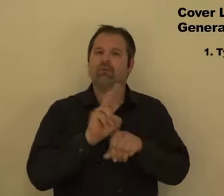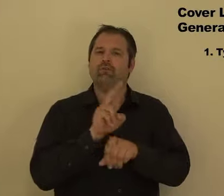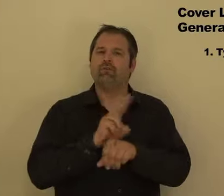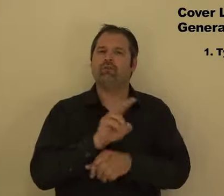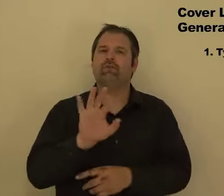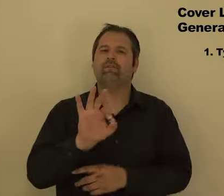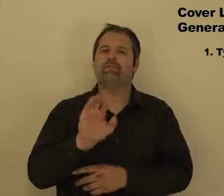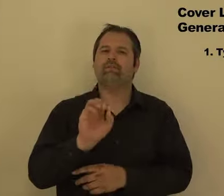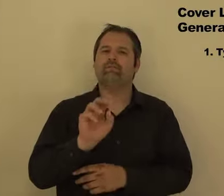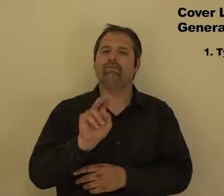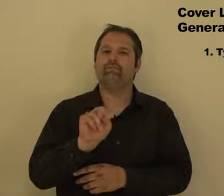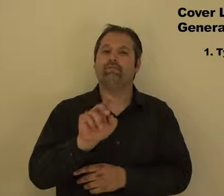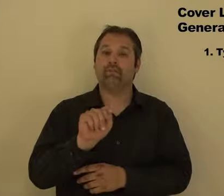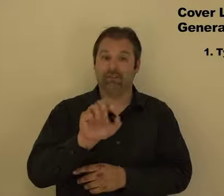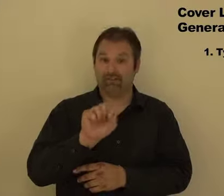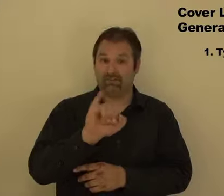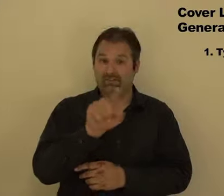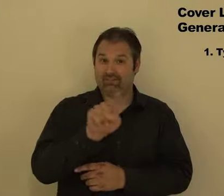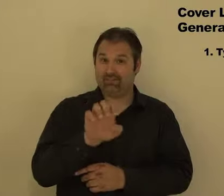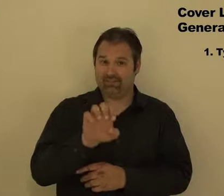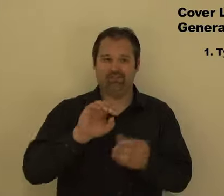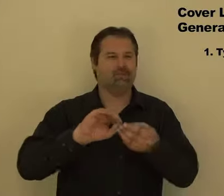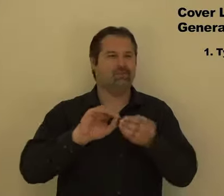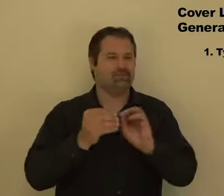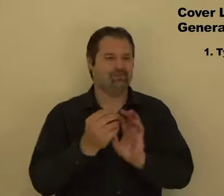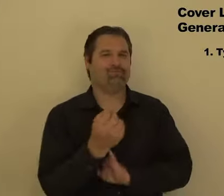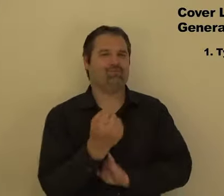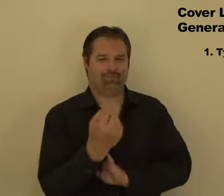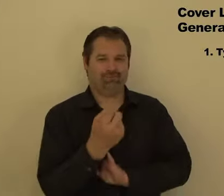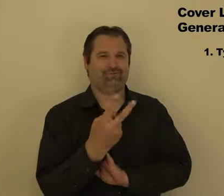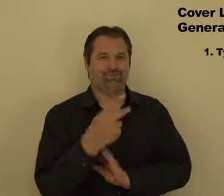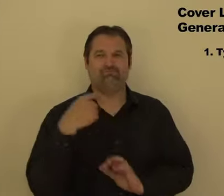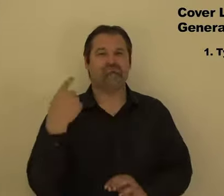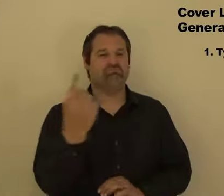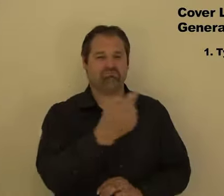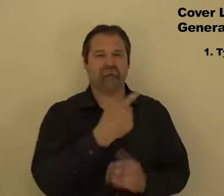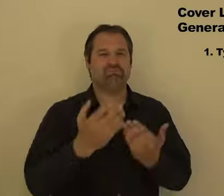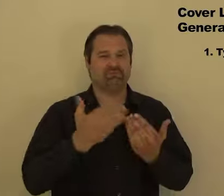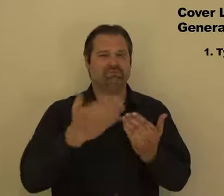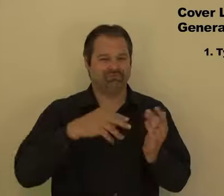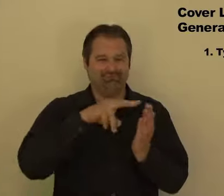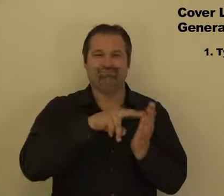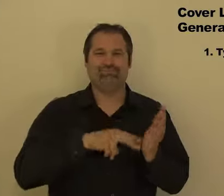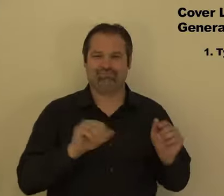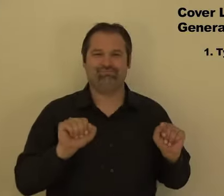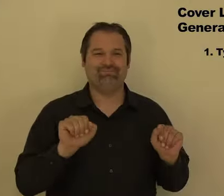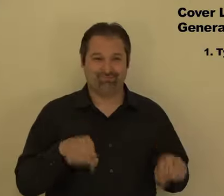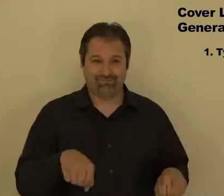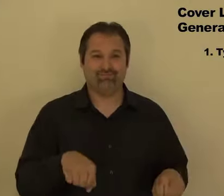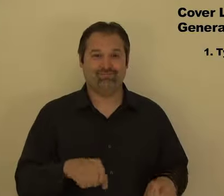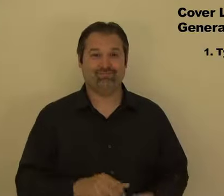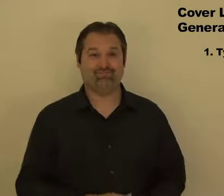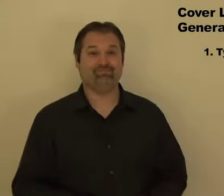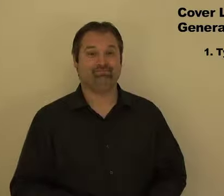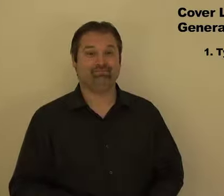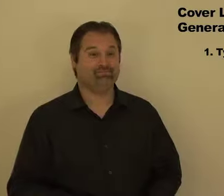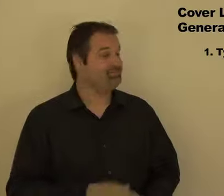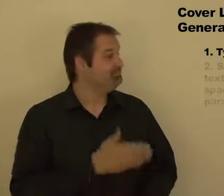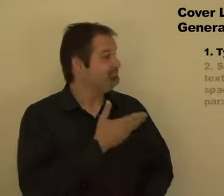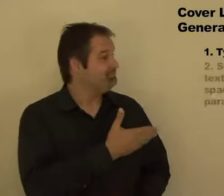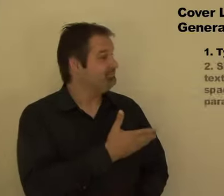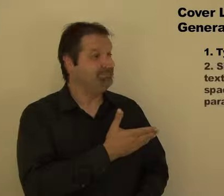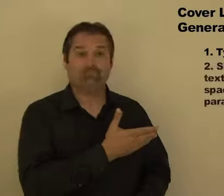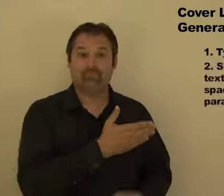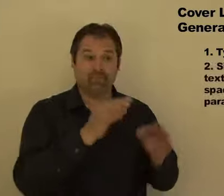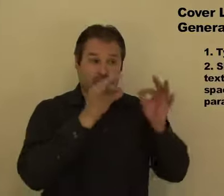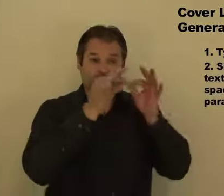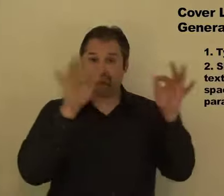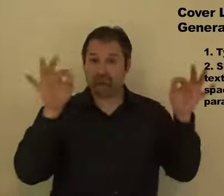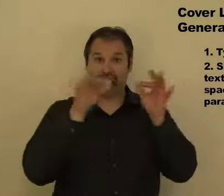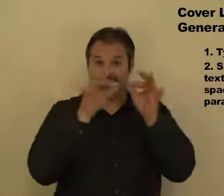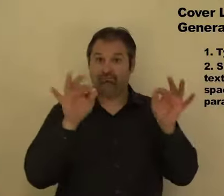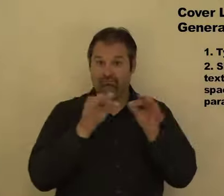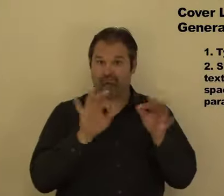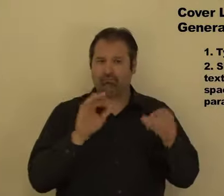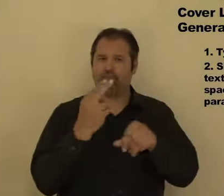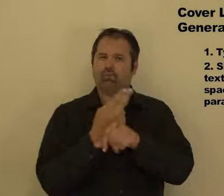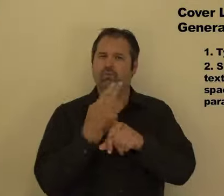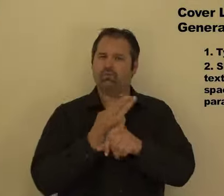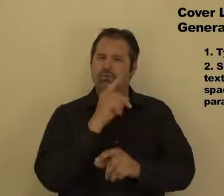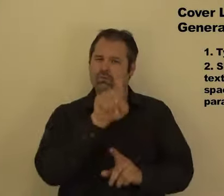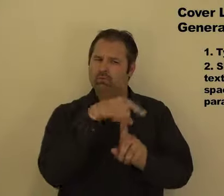Use single spacing for text, and double spacing between paragraphs.